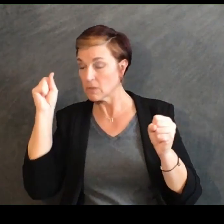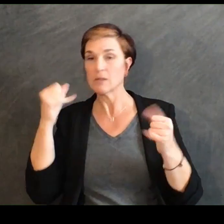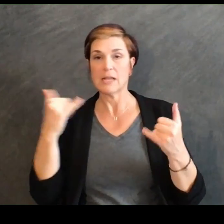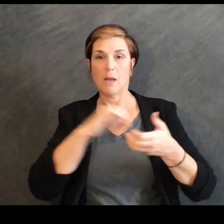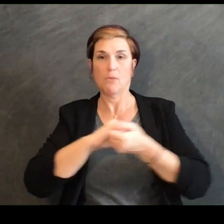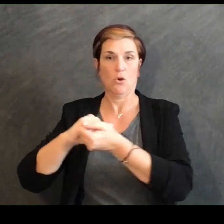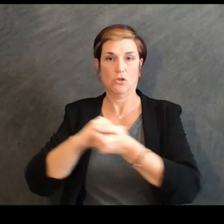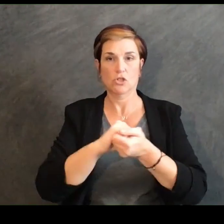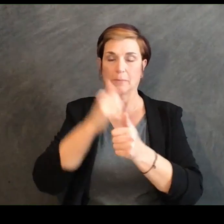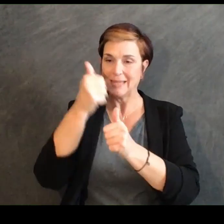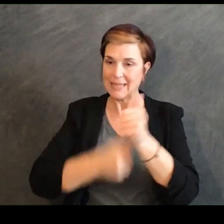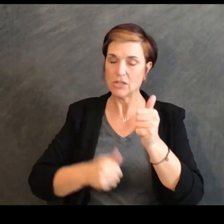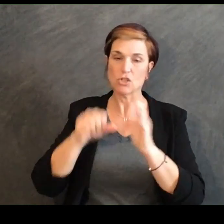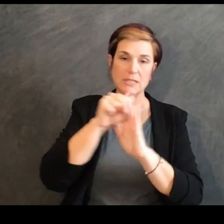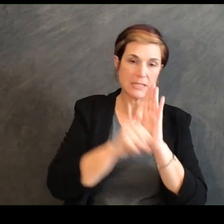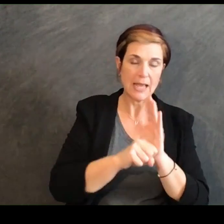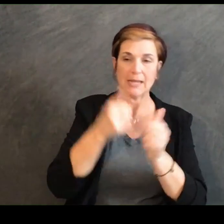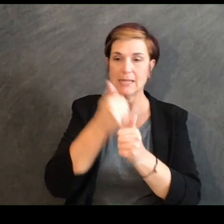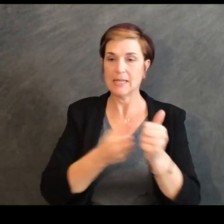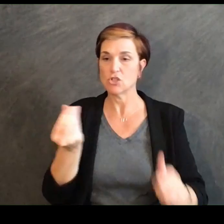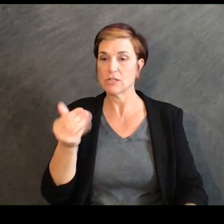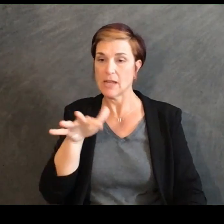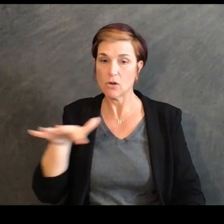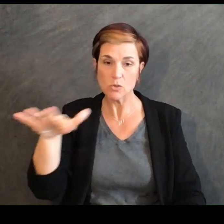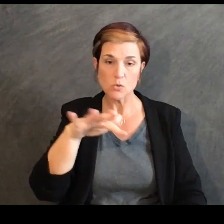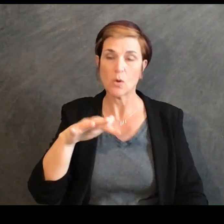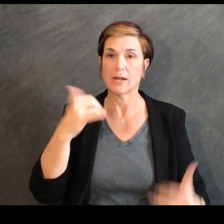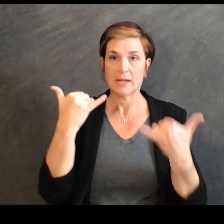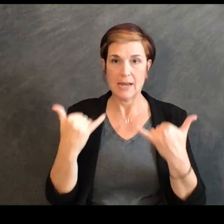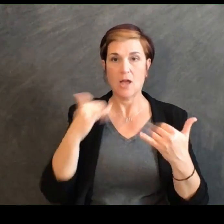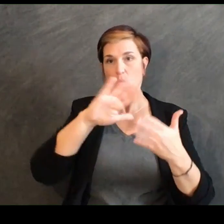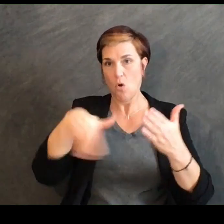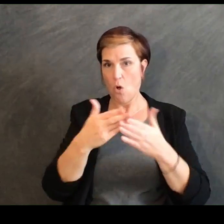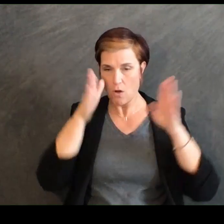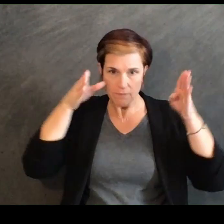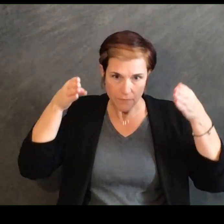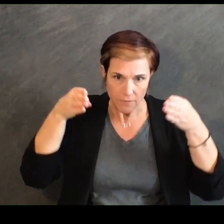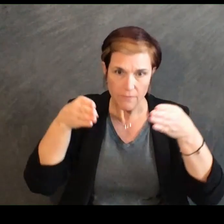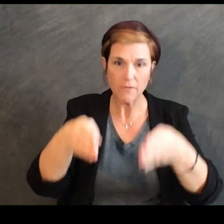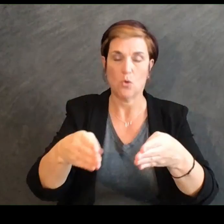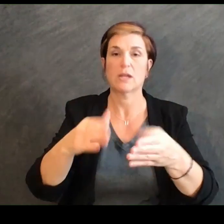territory in this country to put the health of our nation first but today i